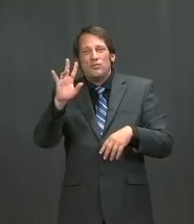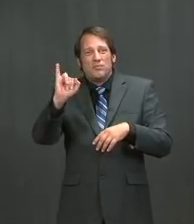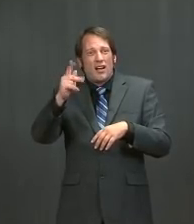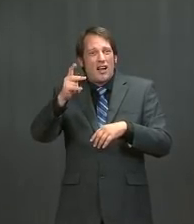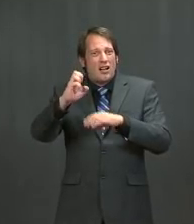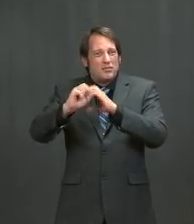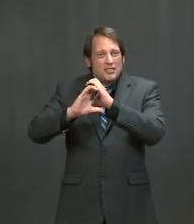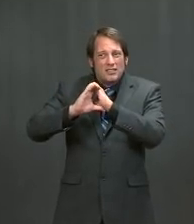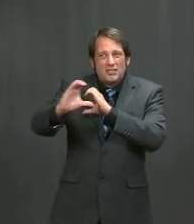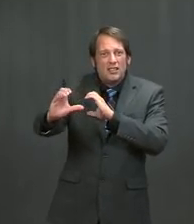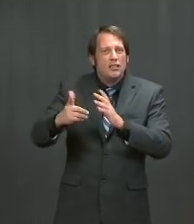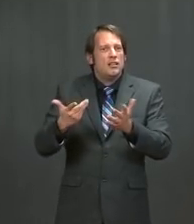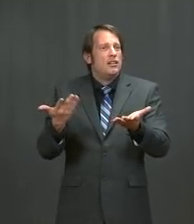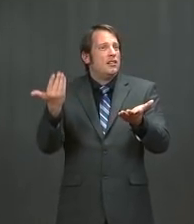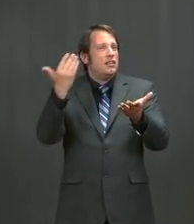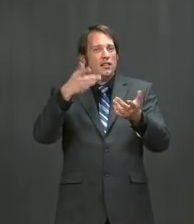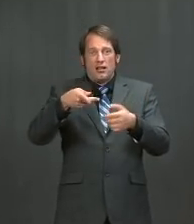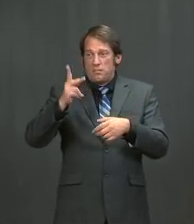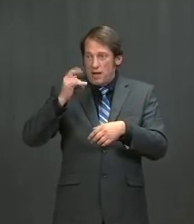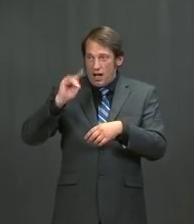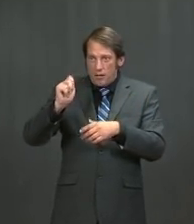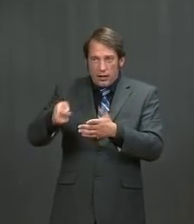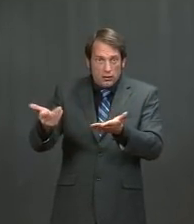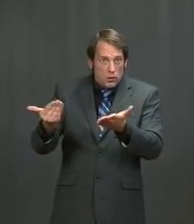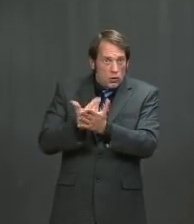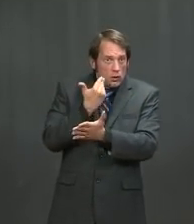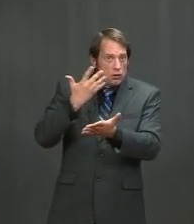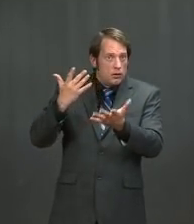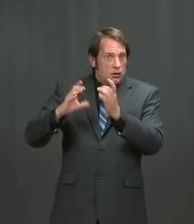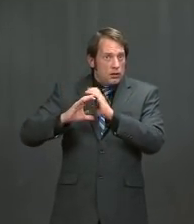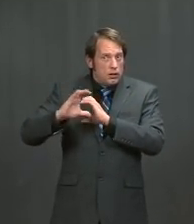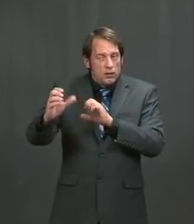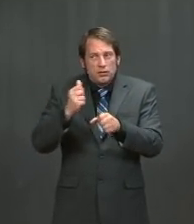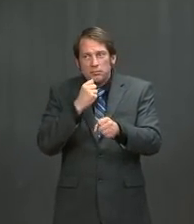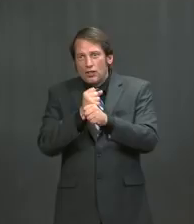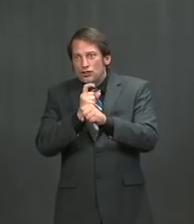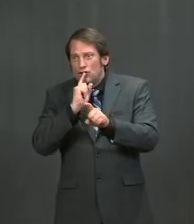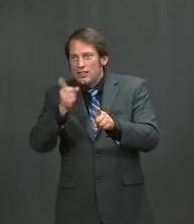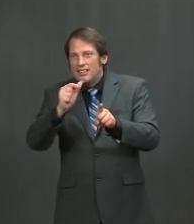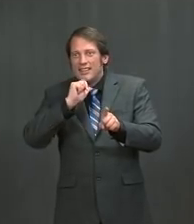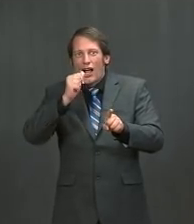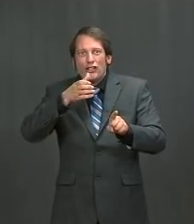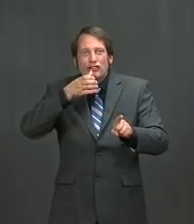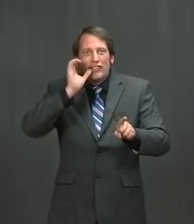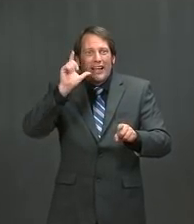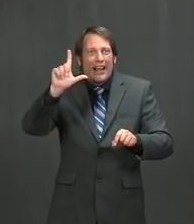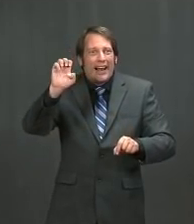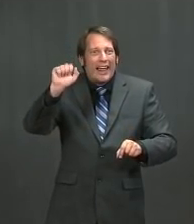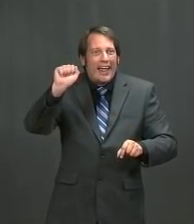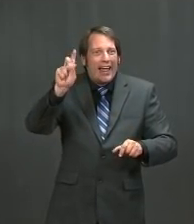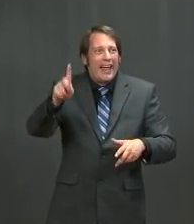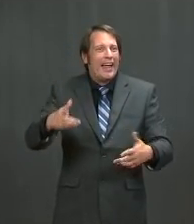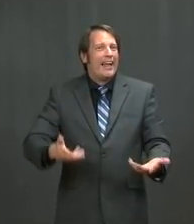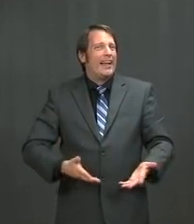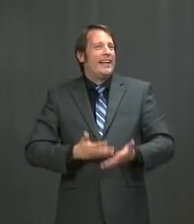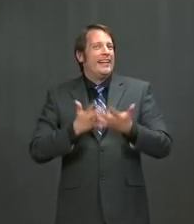so that we don't have kids with lead in their drinking water. It is rebuilding the backbone and the infrastructure of our workforce,